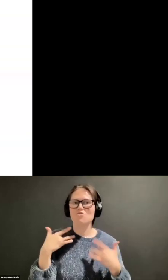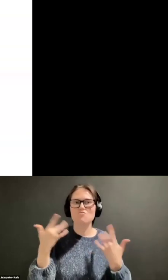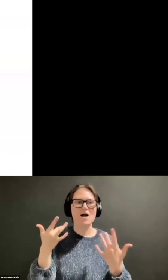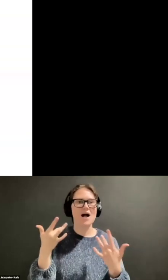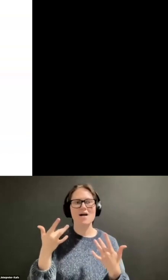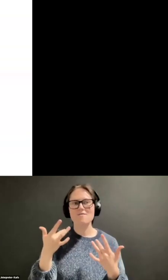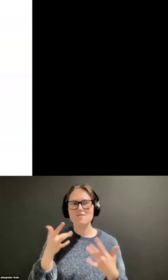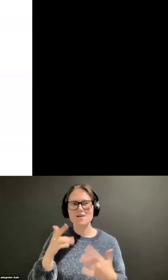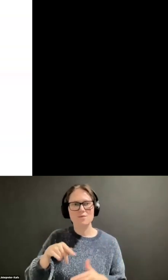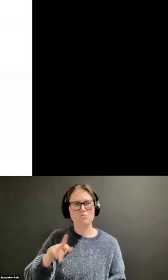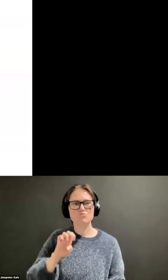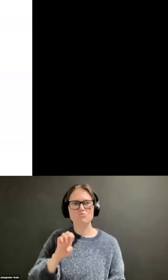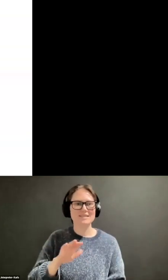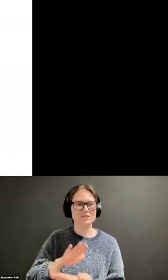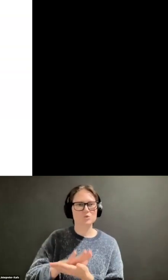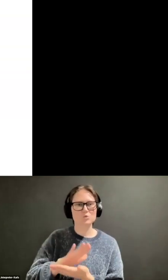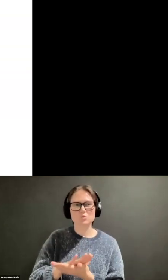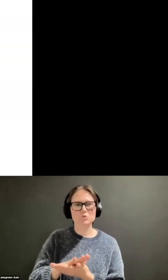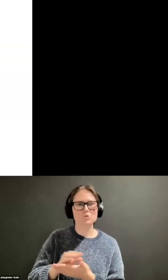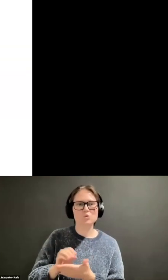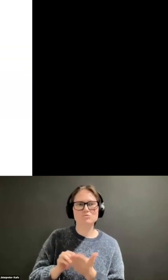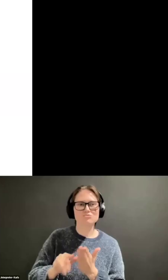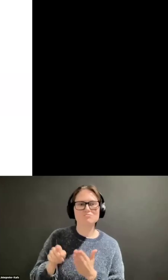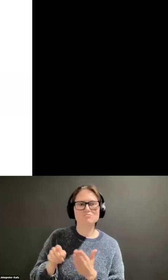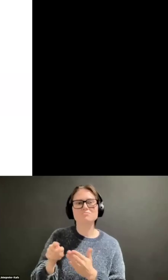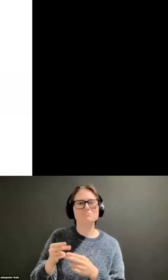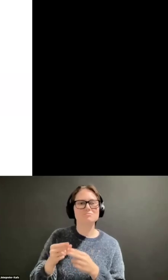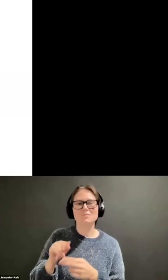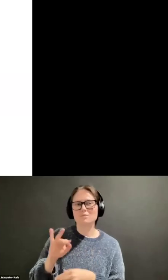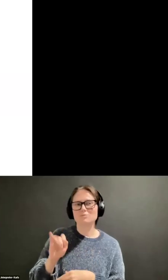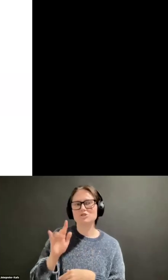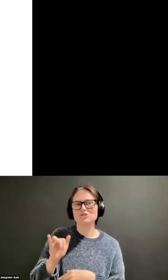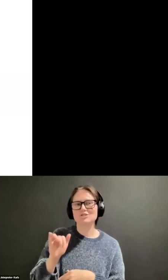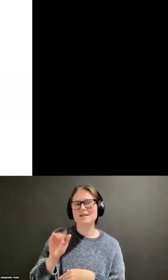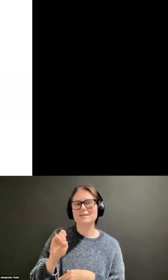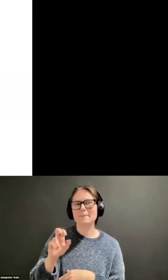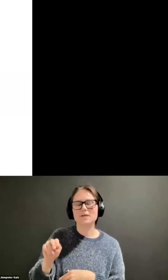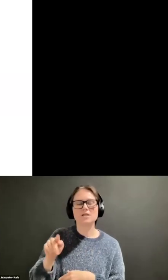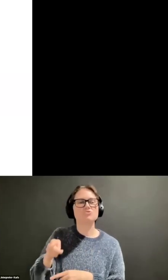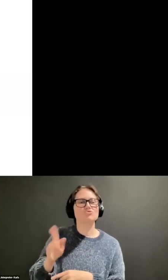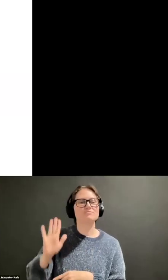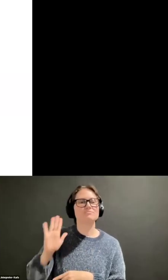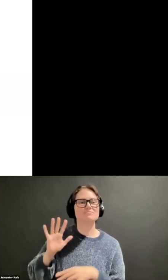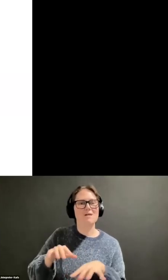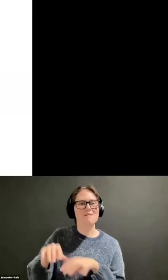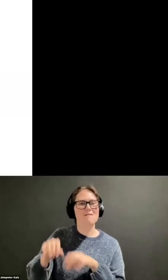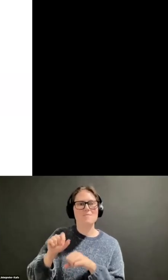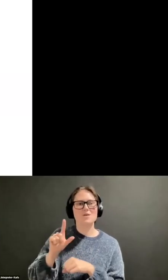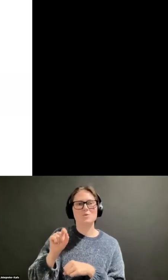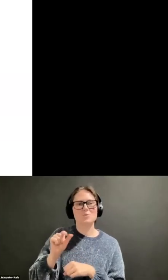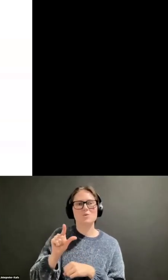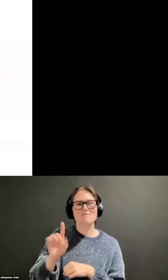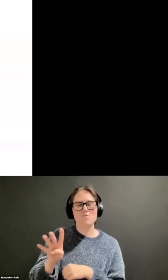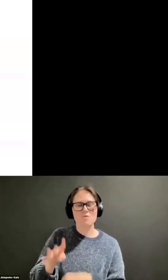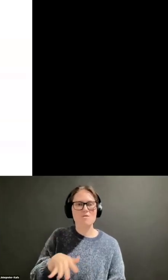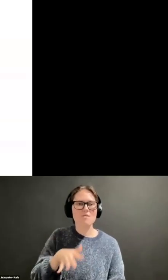Jelly Bean, whom she adopted in 2024. Mama and daughter live in Northern